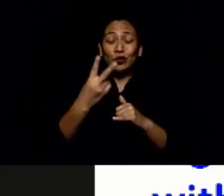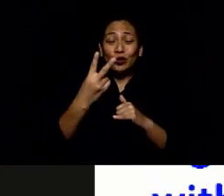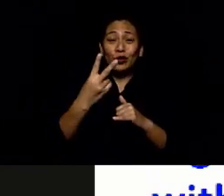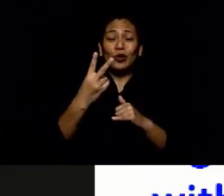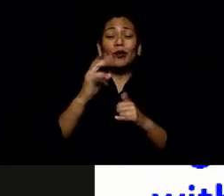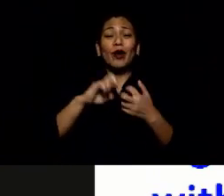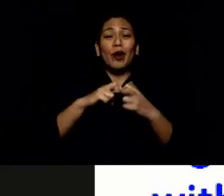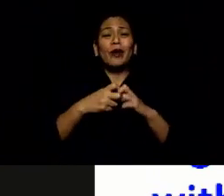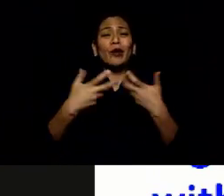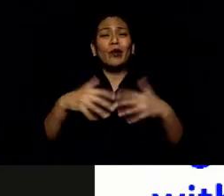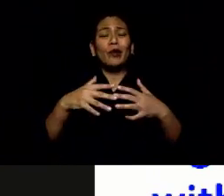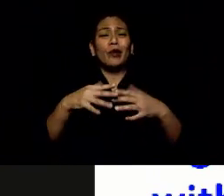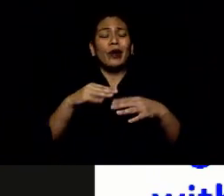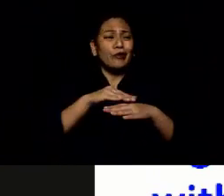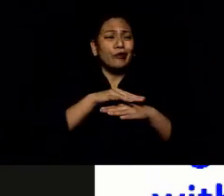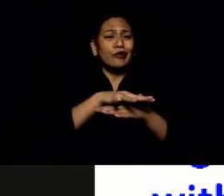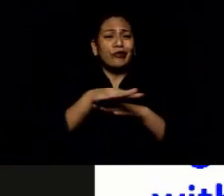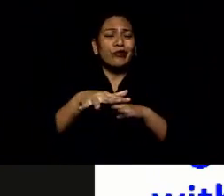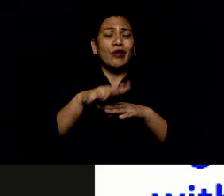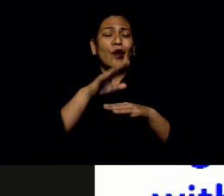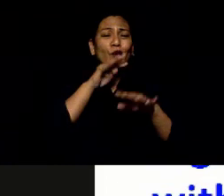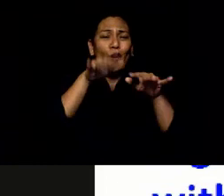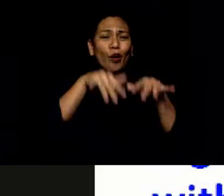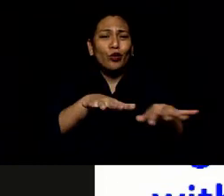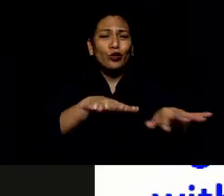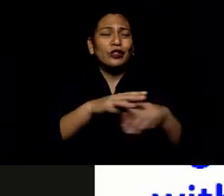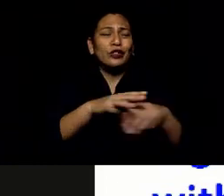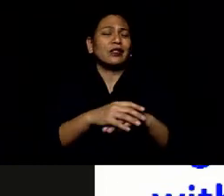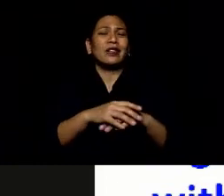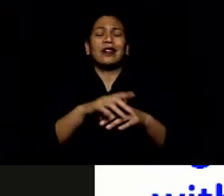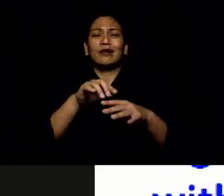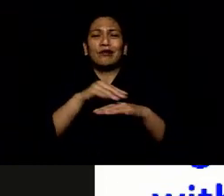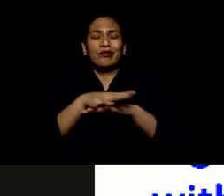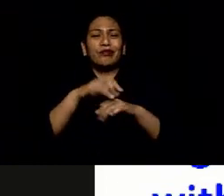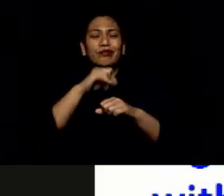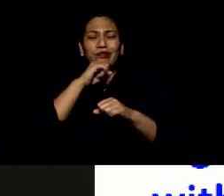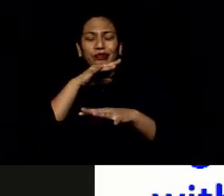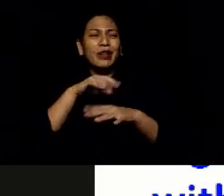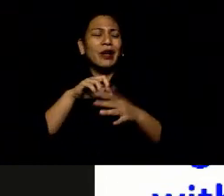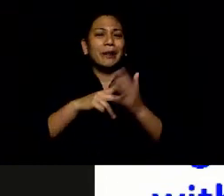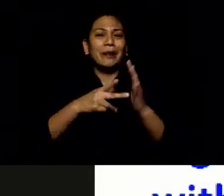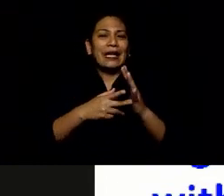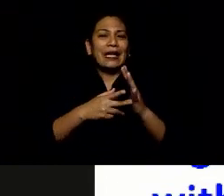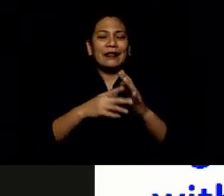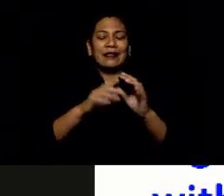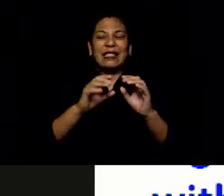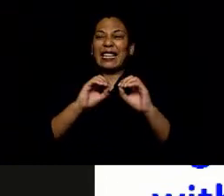And eventually it makes it unsuitable for a whole bunch of Marine, uh, ecosystems and species.